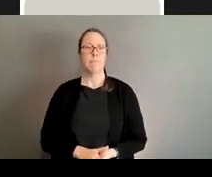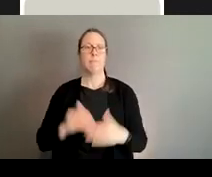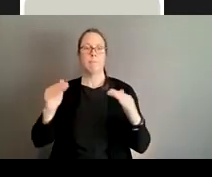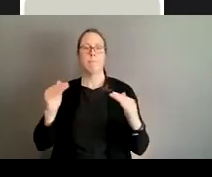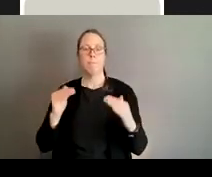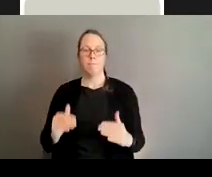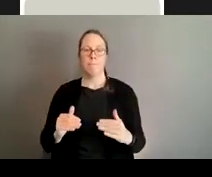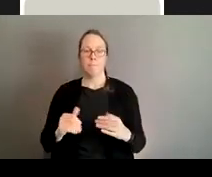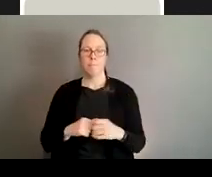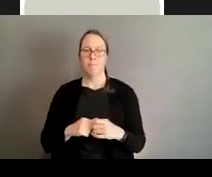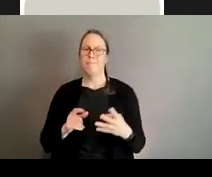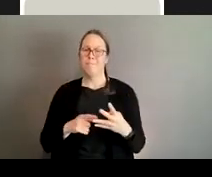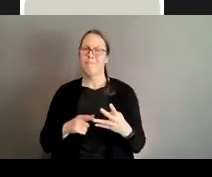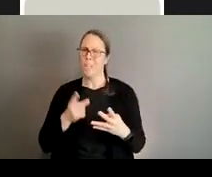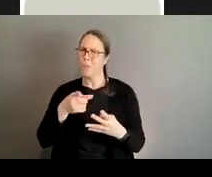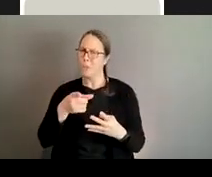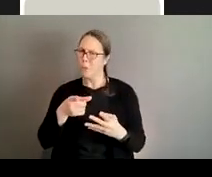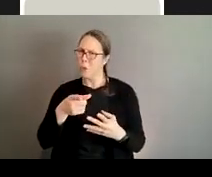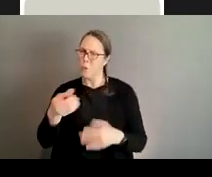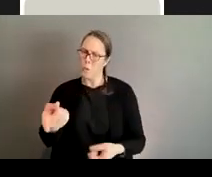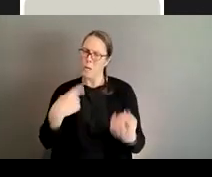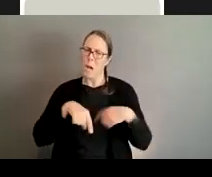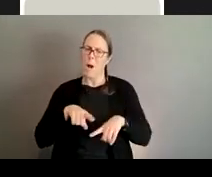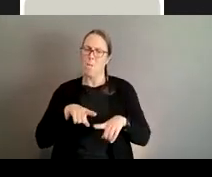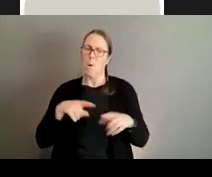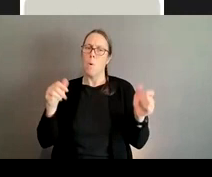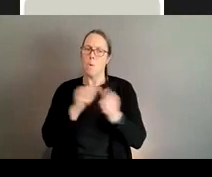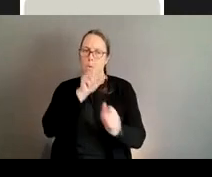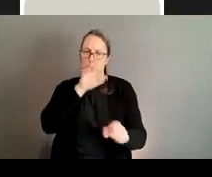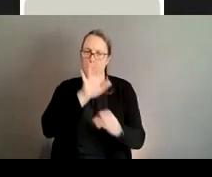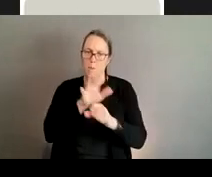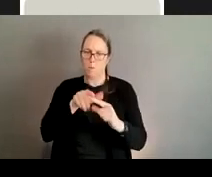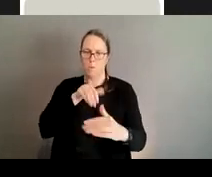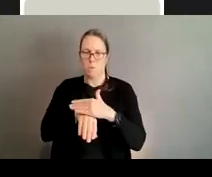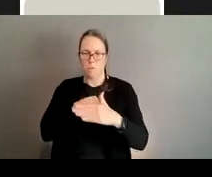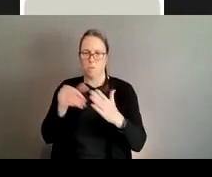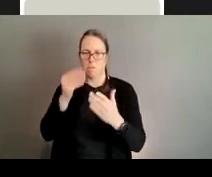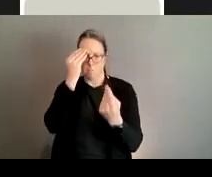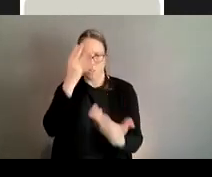in to this with a commitment to accessible materials. Both any handouts would need to